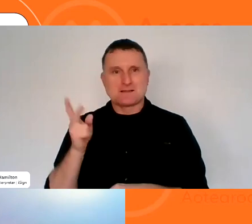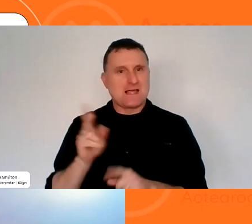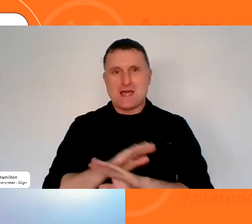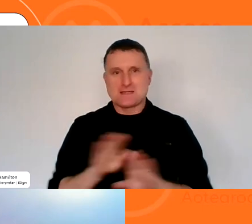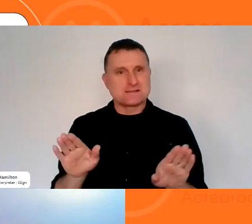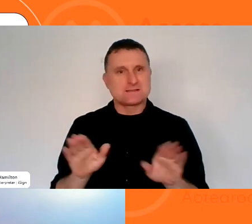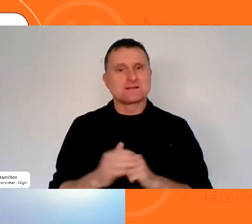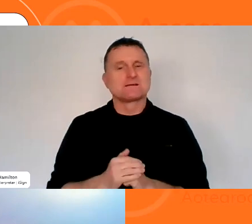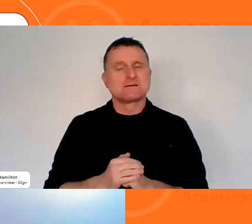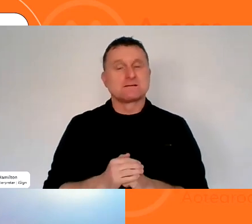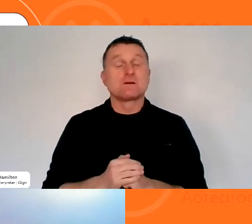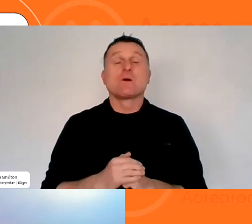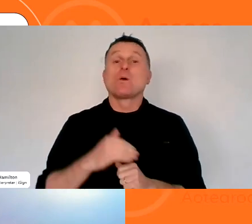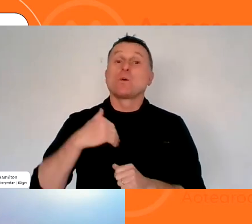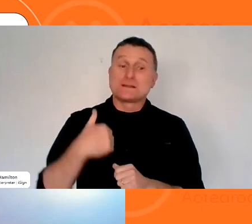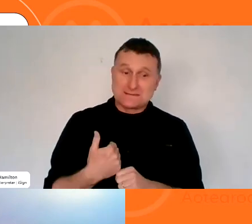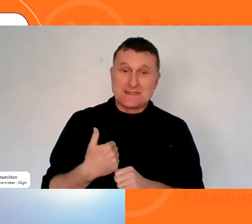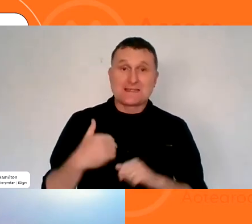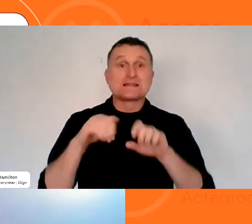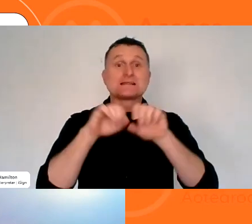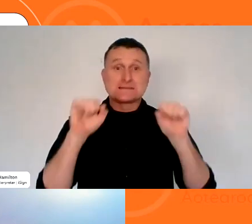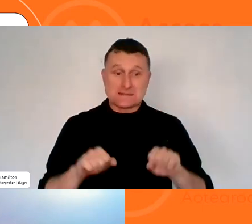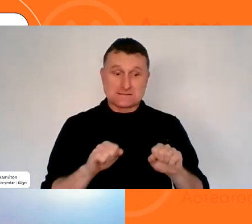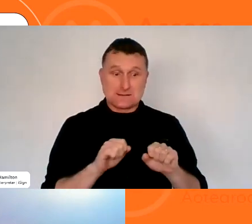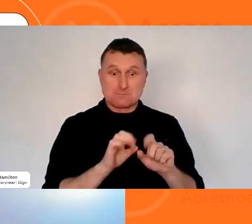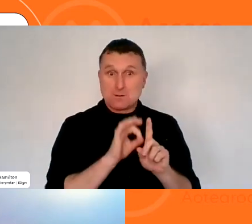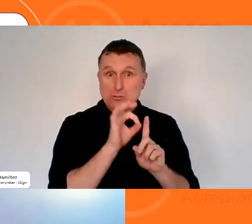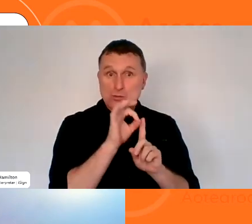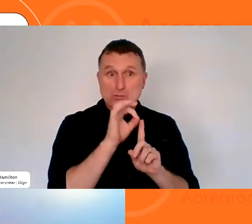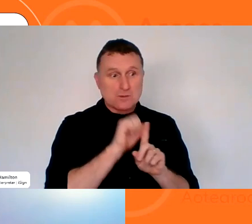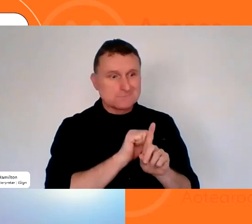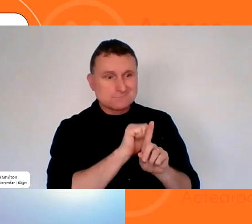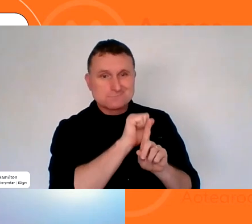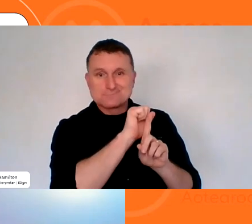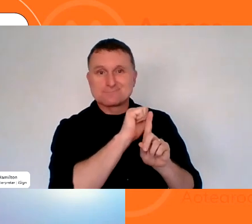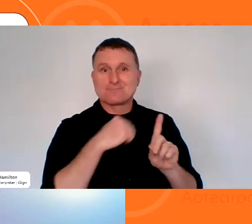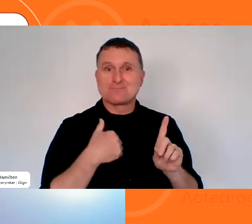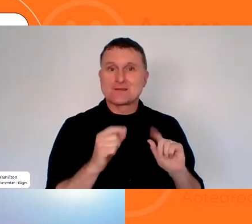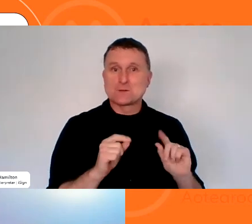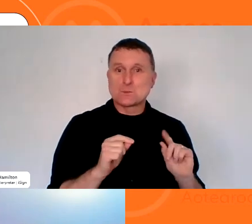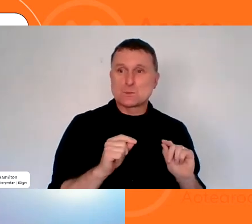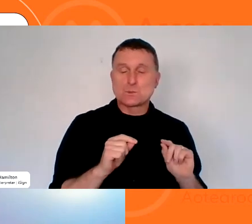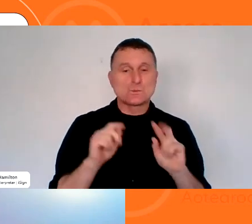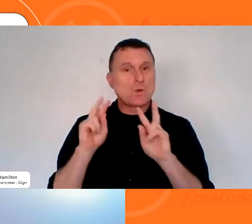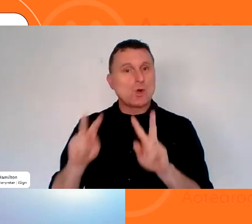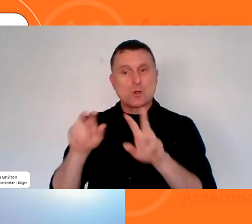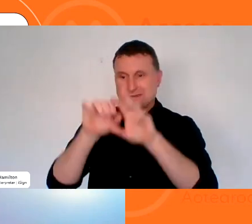Yeah, there's a lot that needs to happen. We need to look at the system overall, we need to look at how that system works for all,